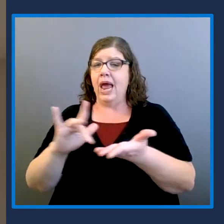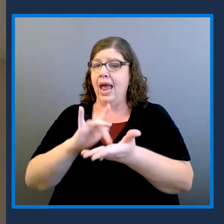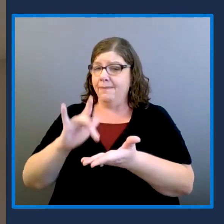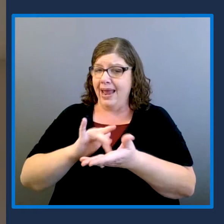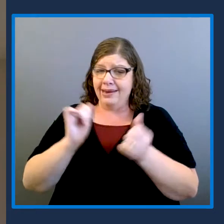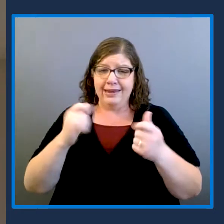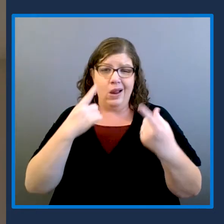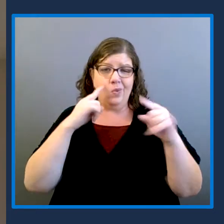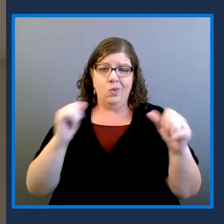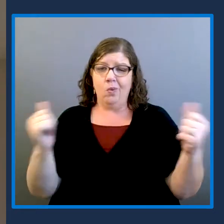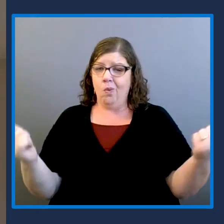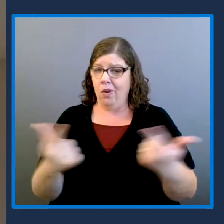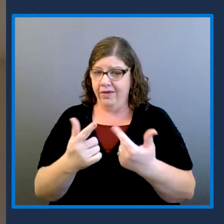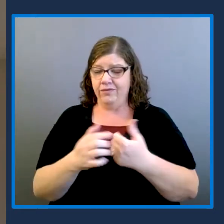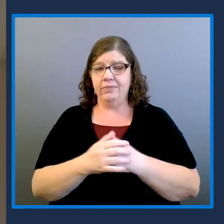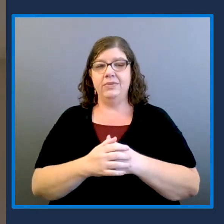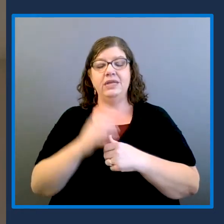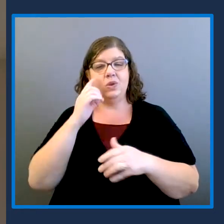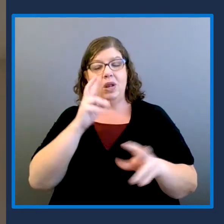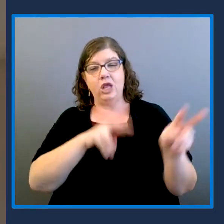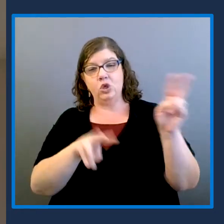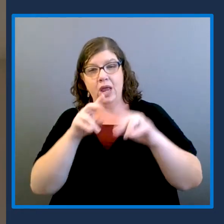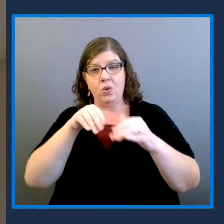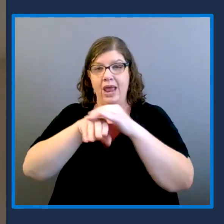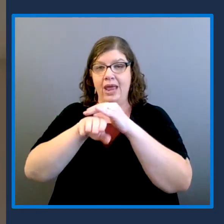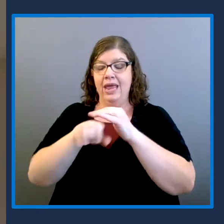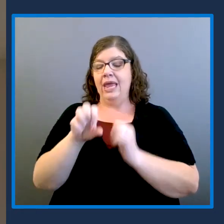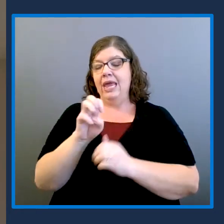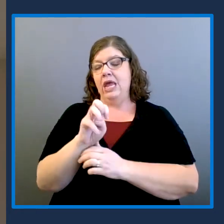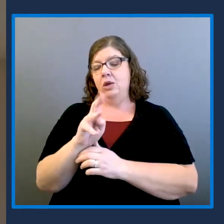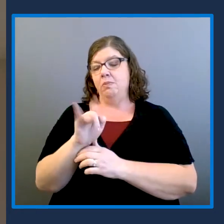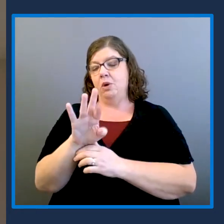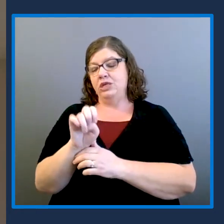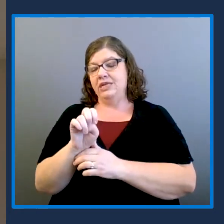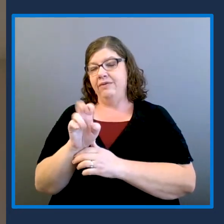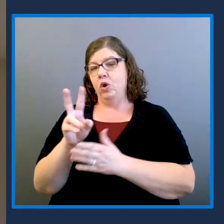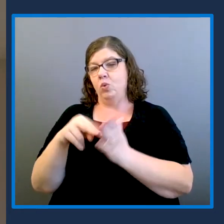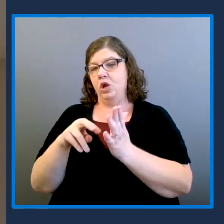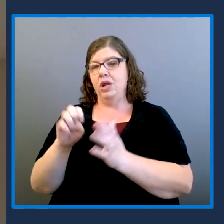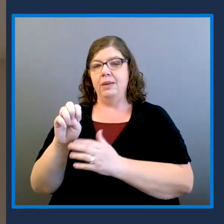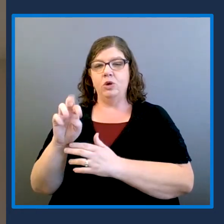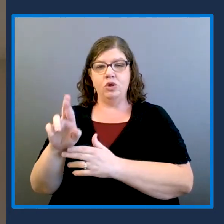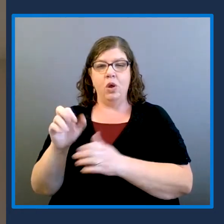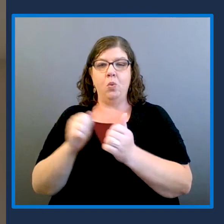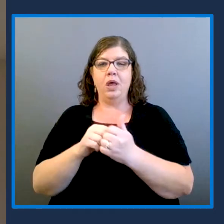an ipad so let's take a look at how we can access immersive reader with microsoft lens